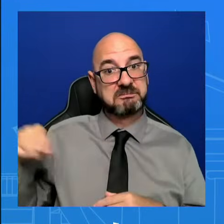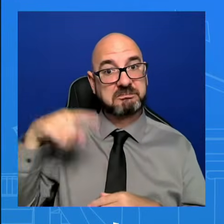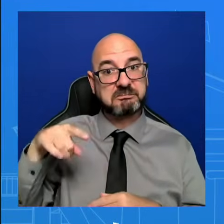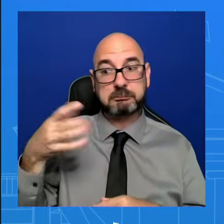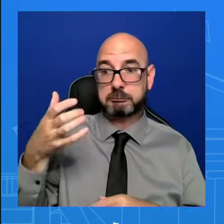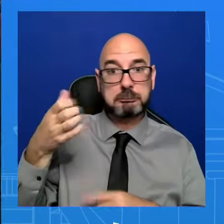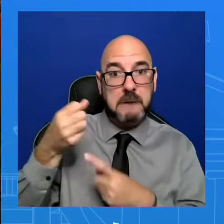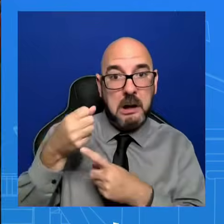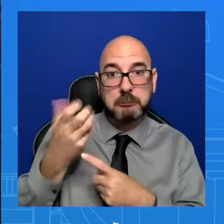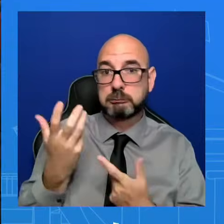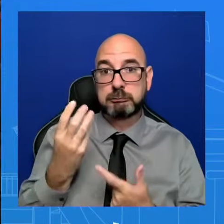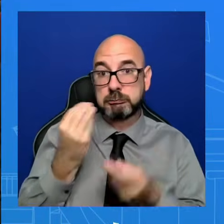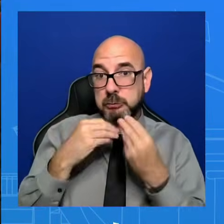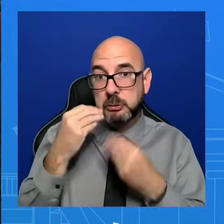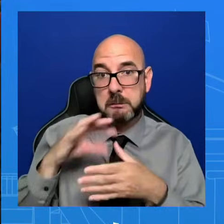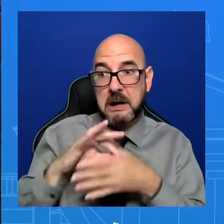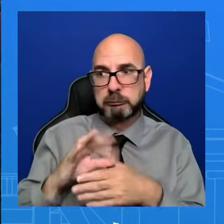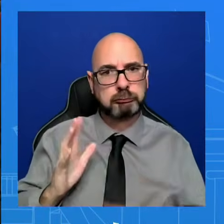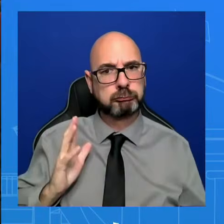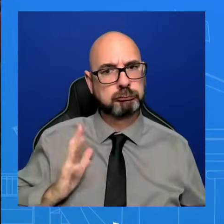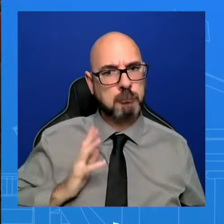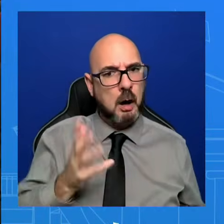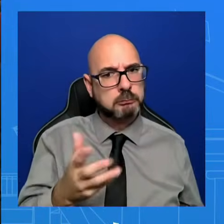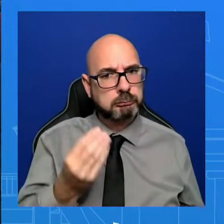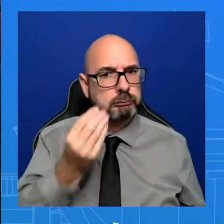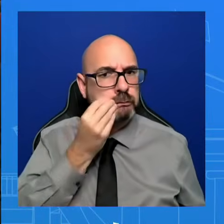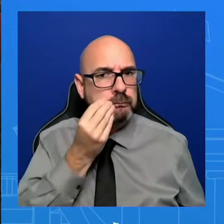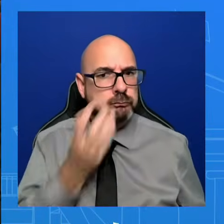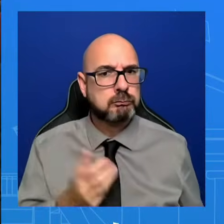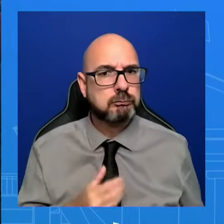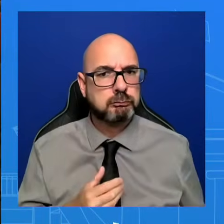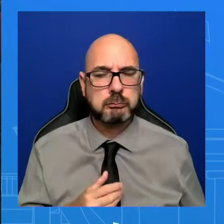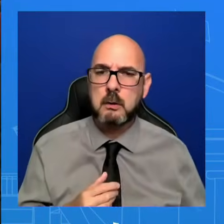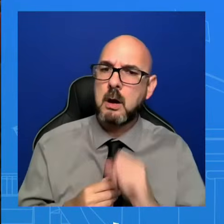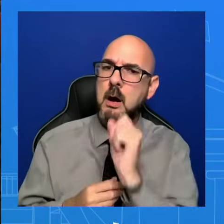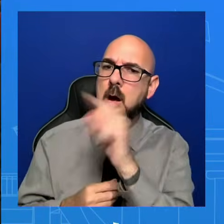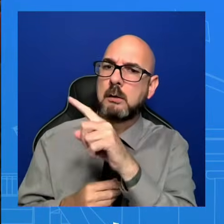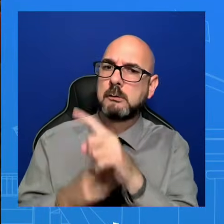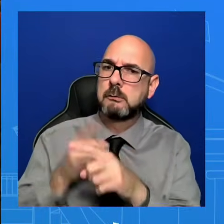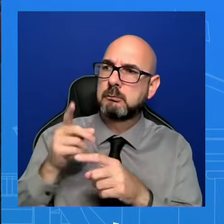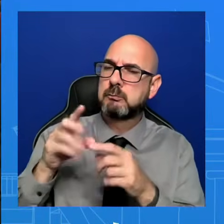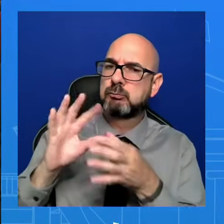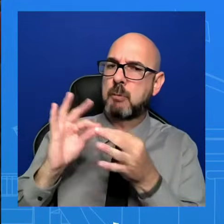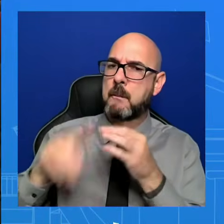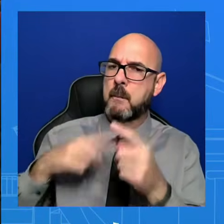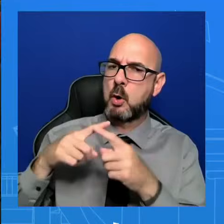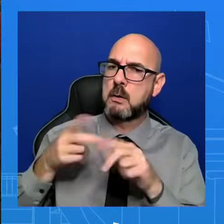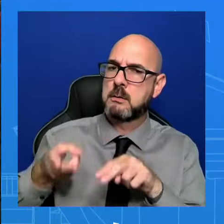The Press: And from an inflation standpoint, is there any concern that there might be supply disruptions in that area that might lead to higher prices?